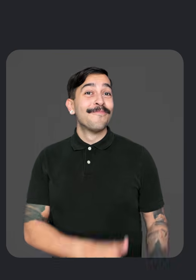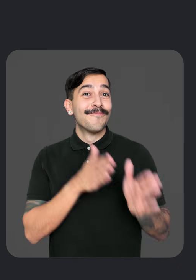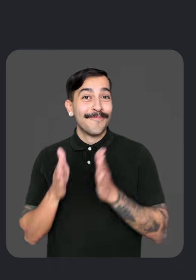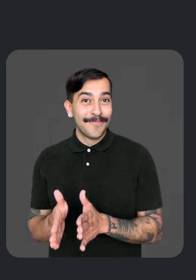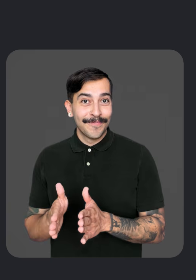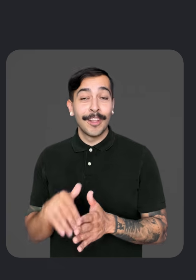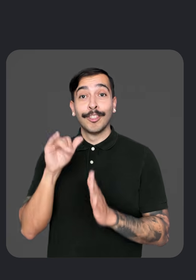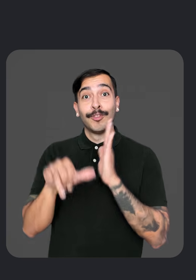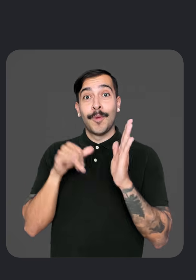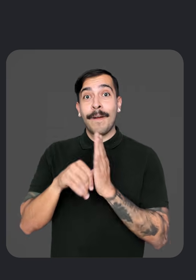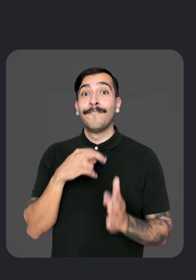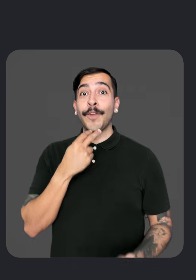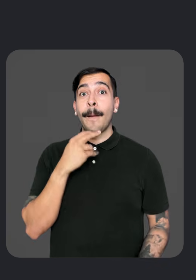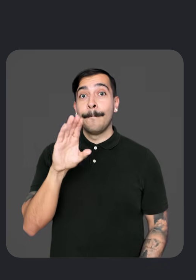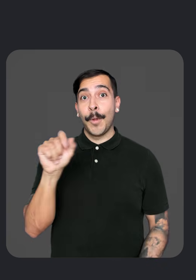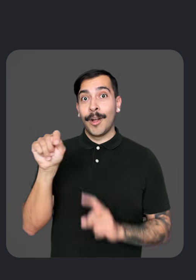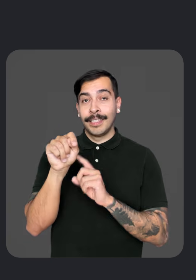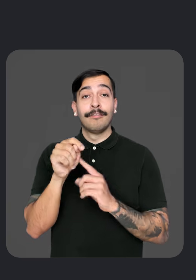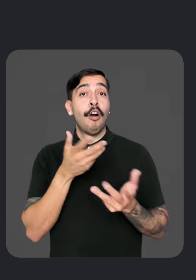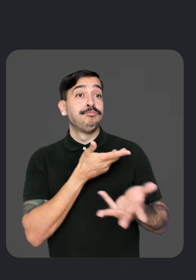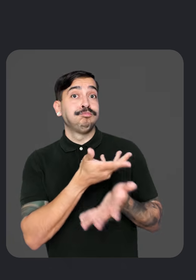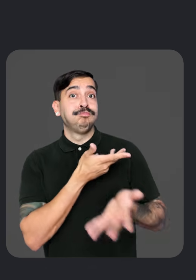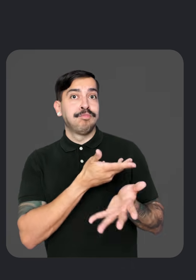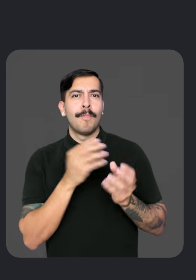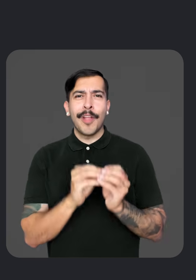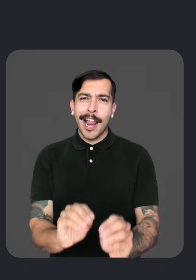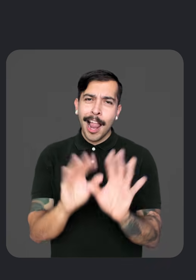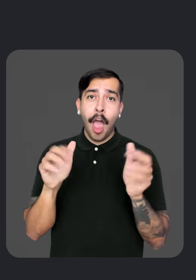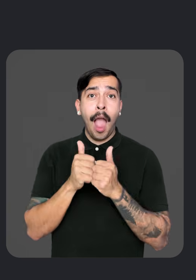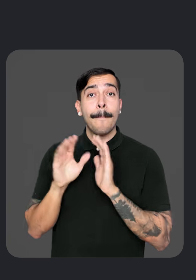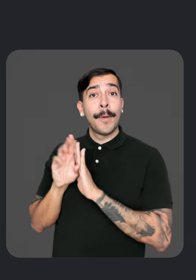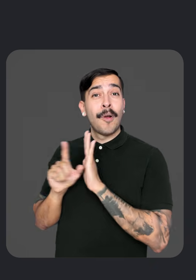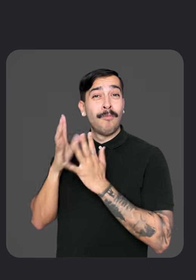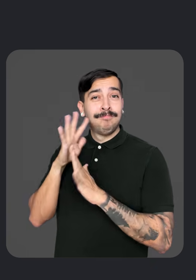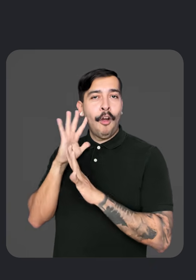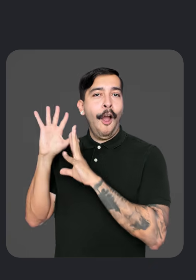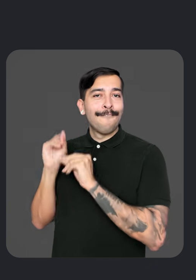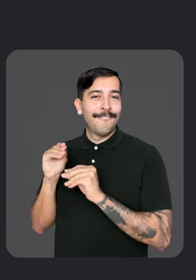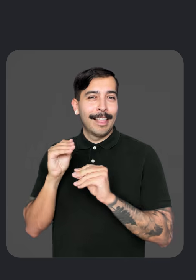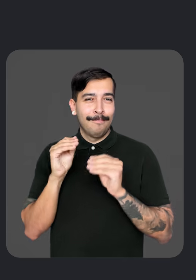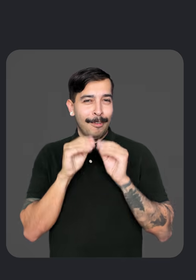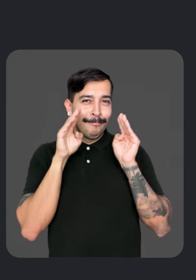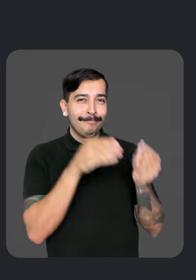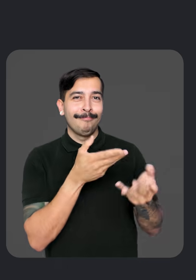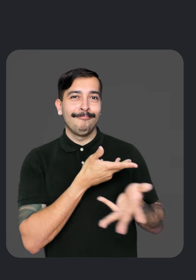Moving on, Voice Boost on YouTube makes dialog more clear by filtering out background noise and highlighting speech.